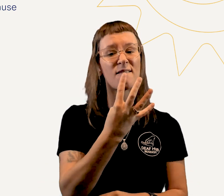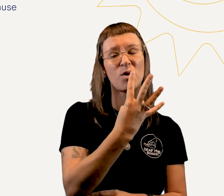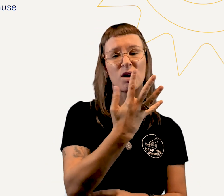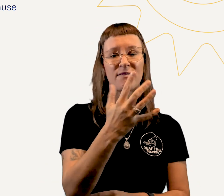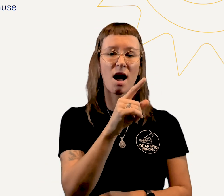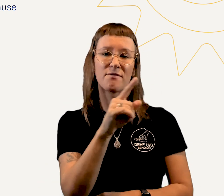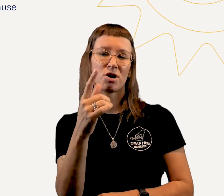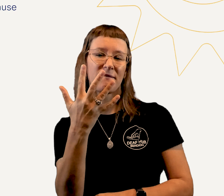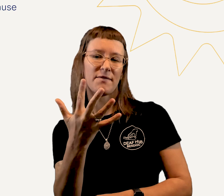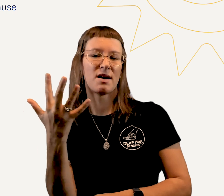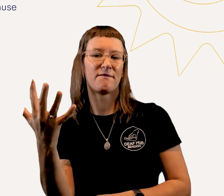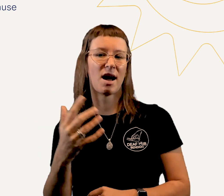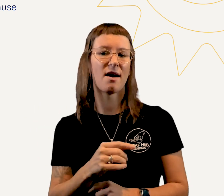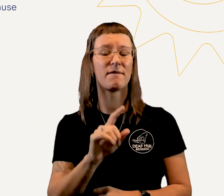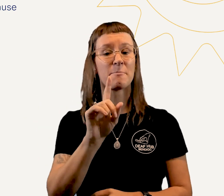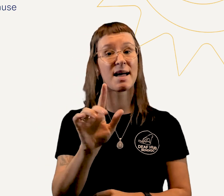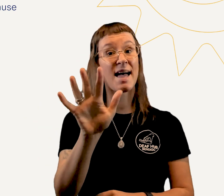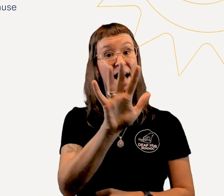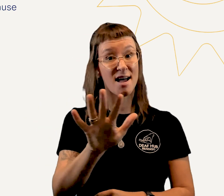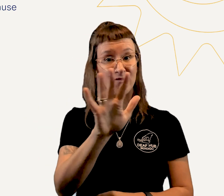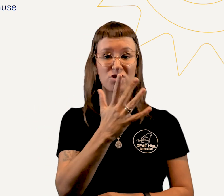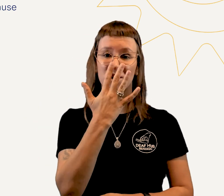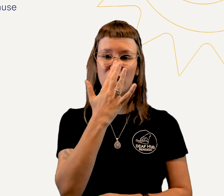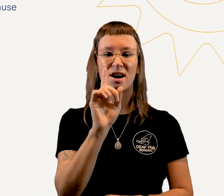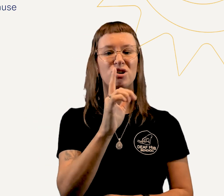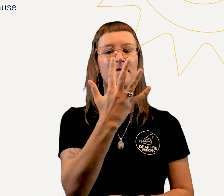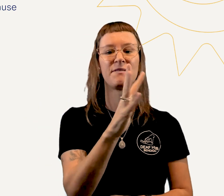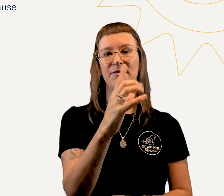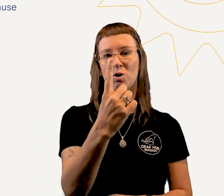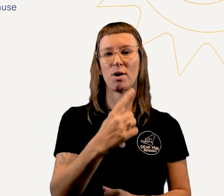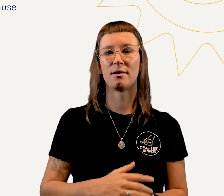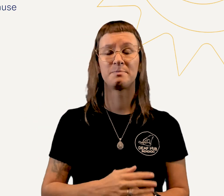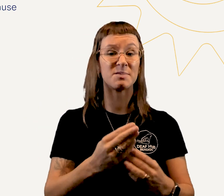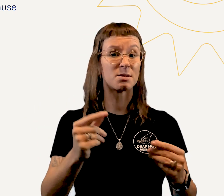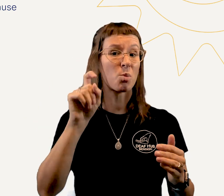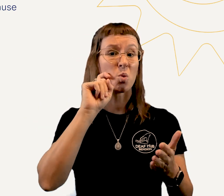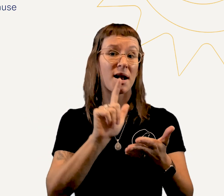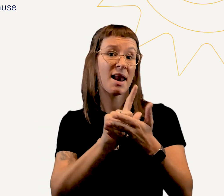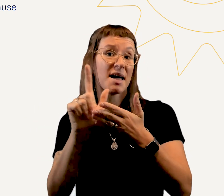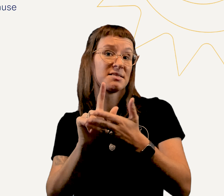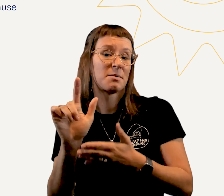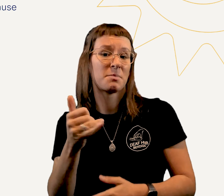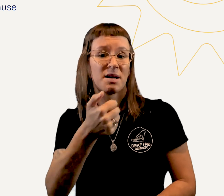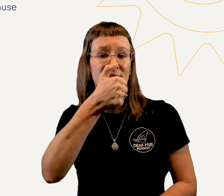though the average age for women in Australia is 51 years. Some women will go through menopause